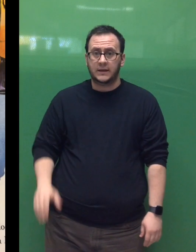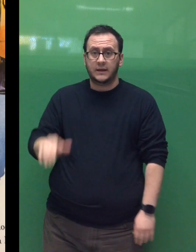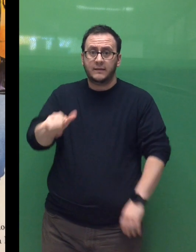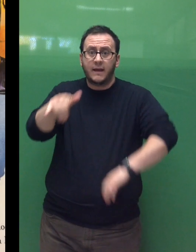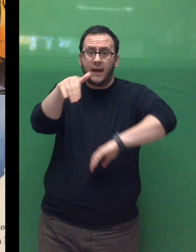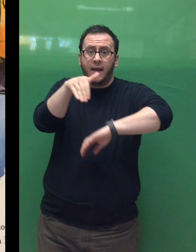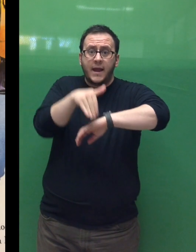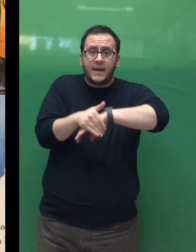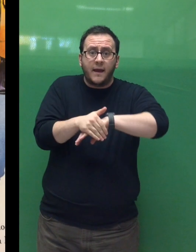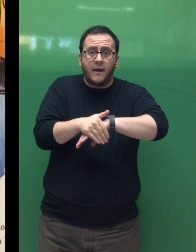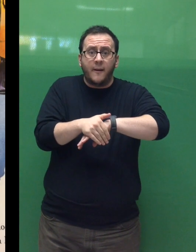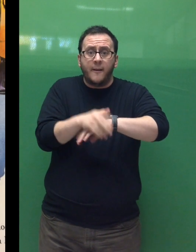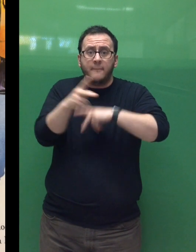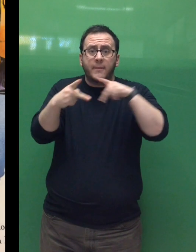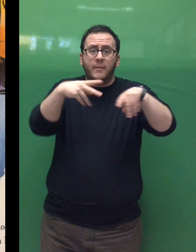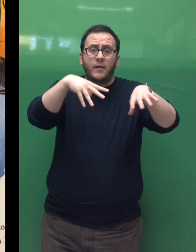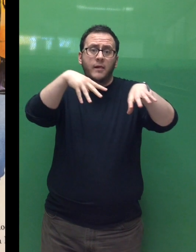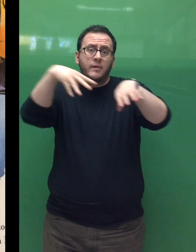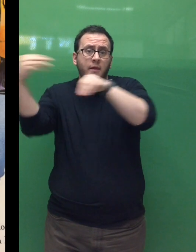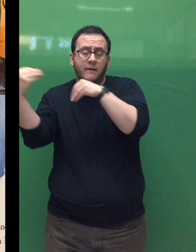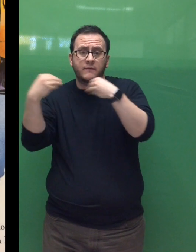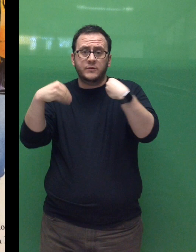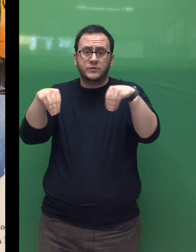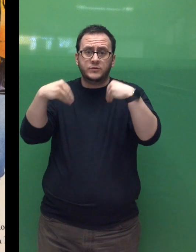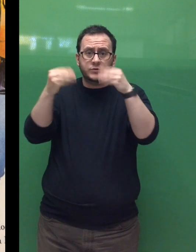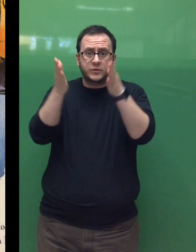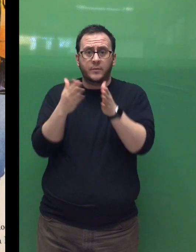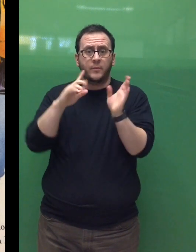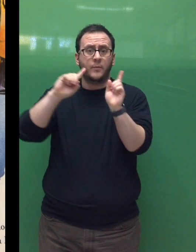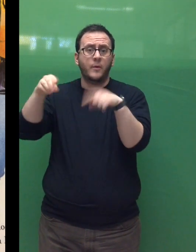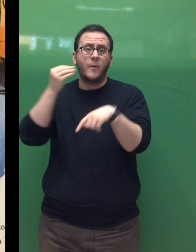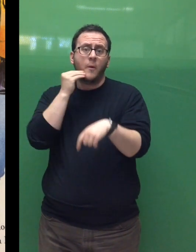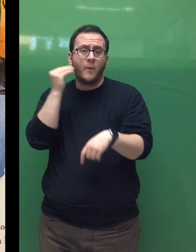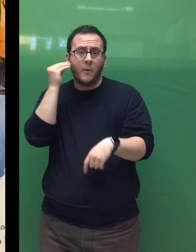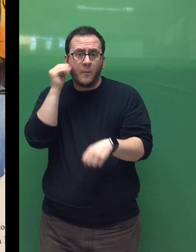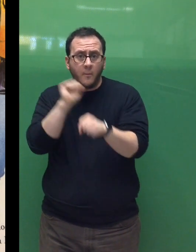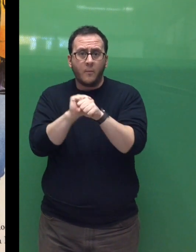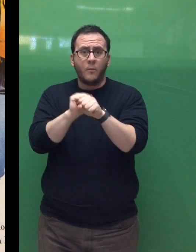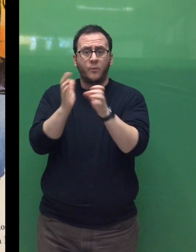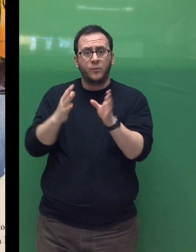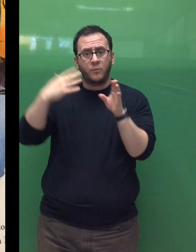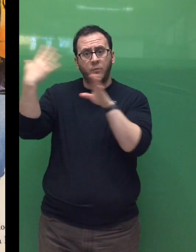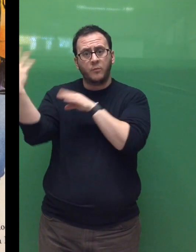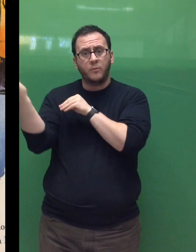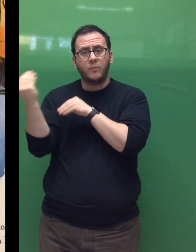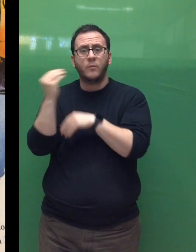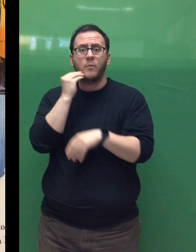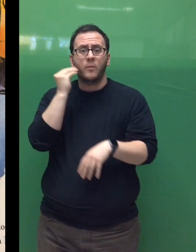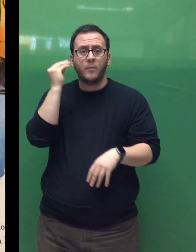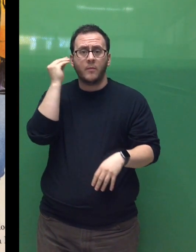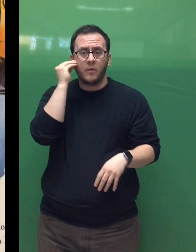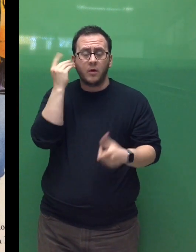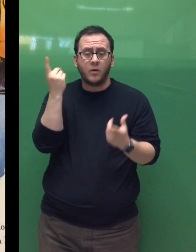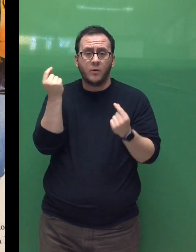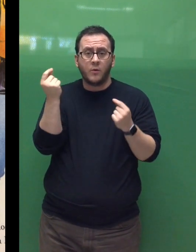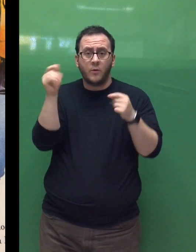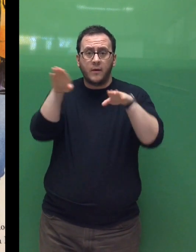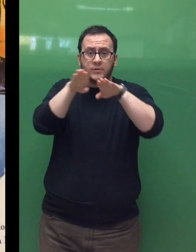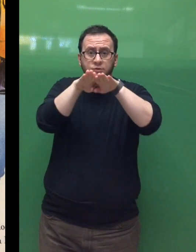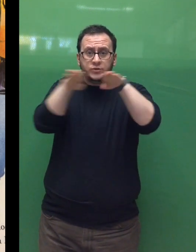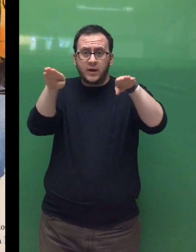Late that evening when all the shoppers had gone and the doors were shut and locked